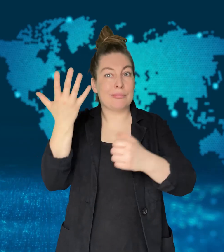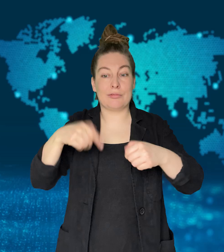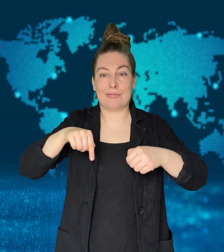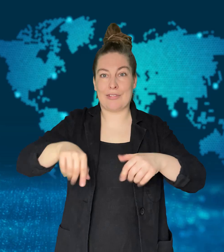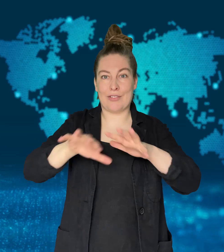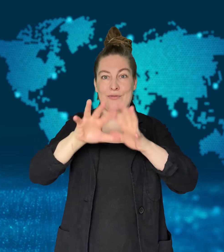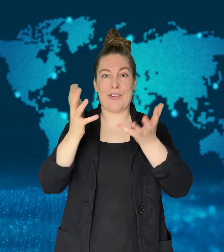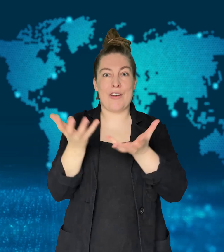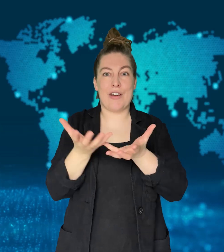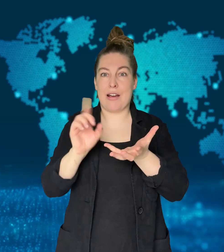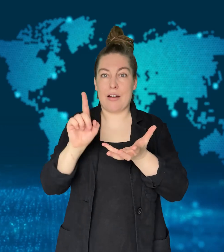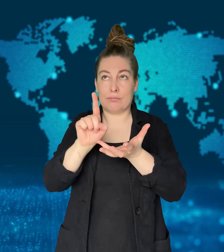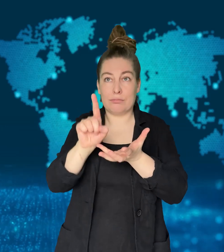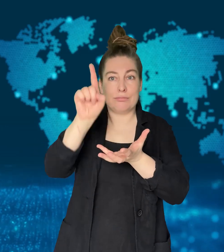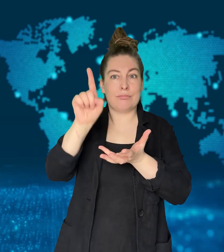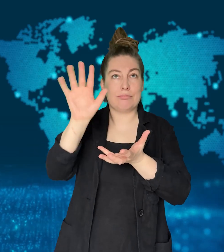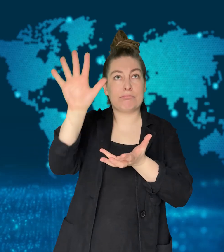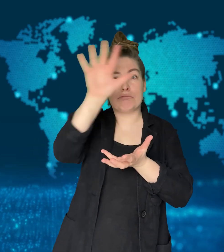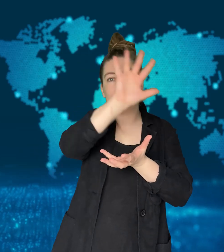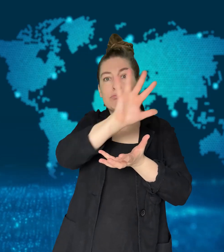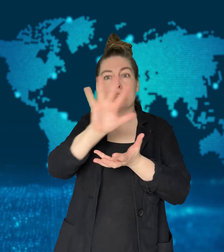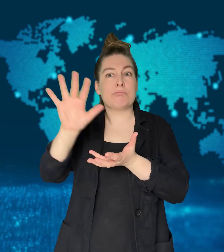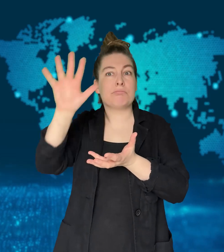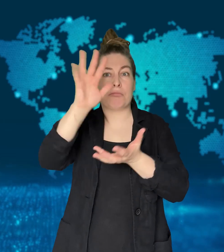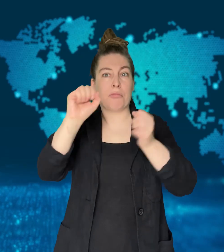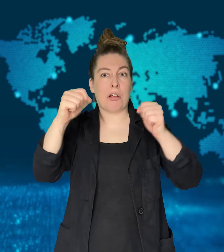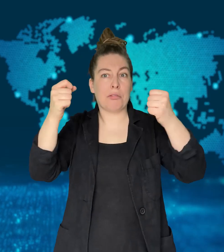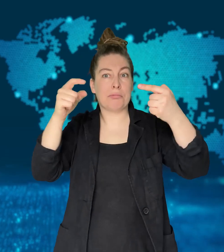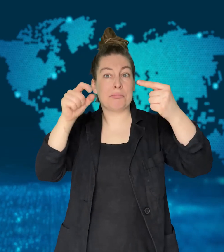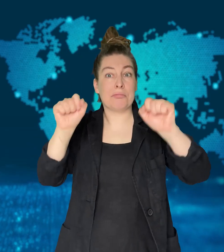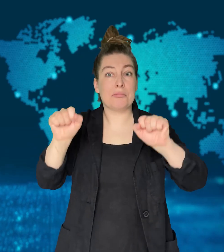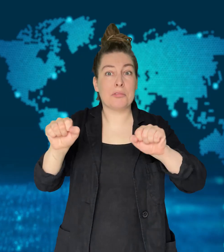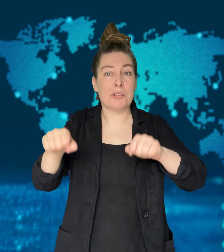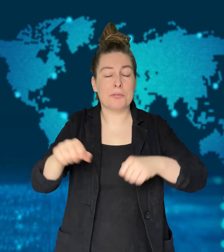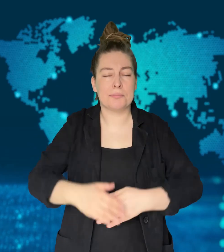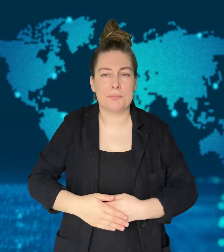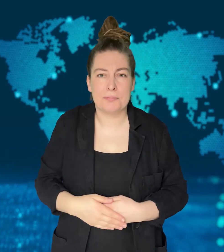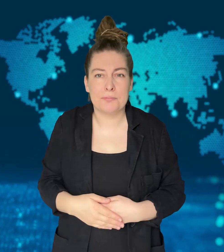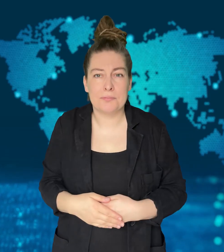The country is working on nuclear anti-satellite weapons